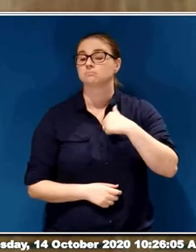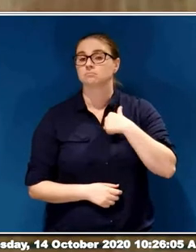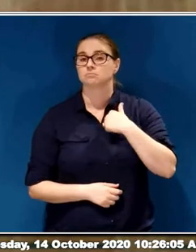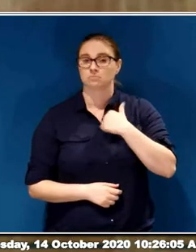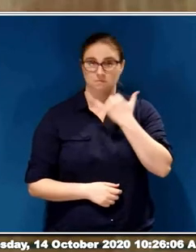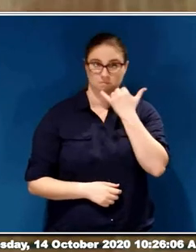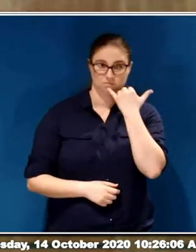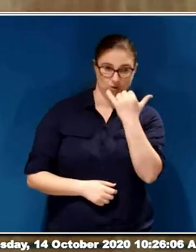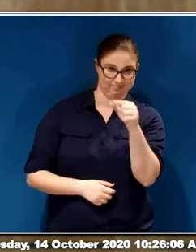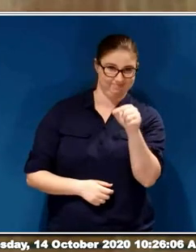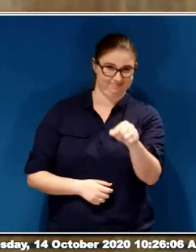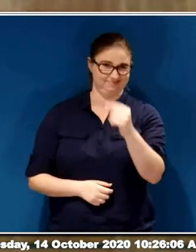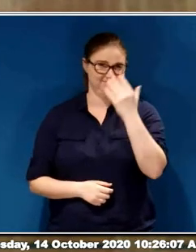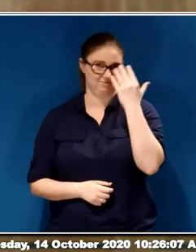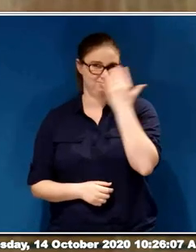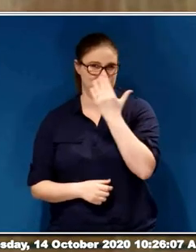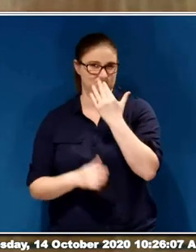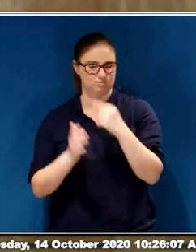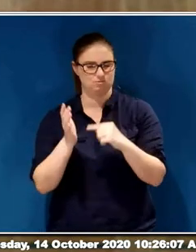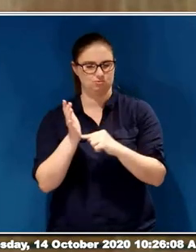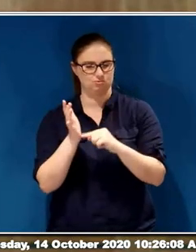was still at School 1. We had some discussions.